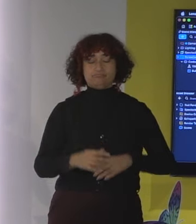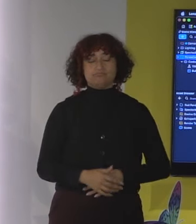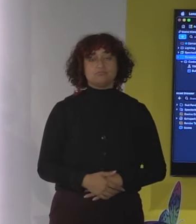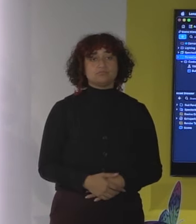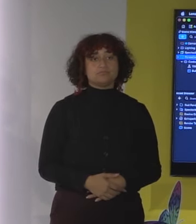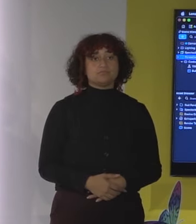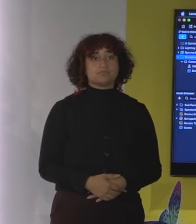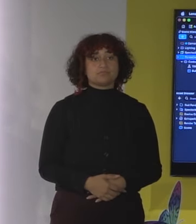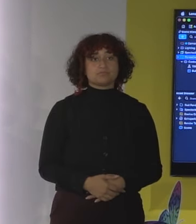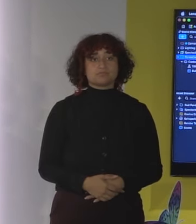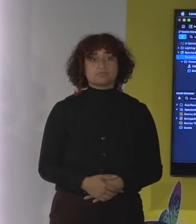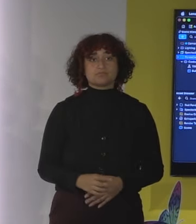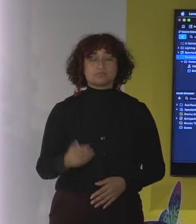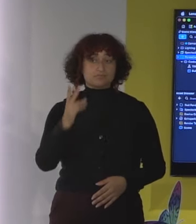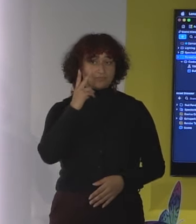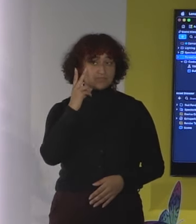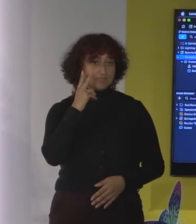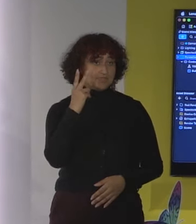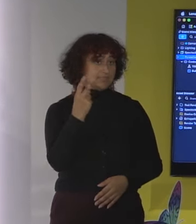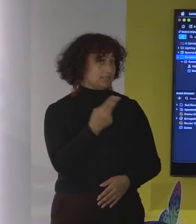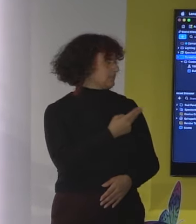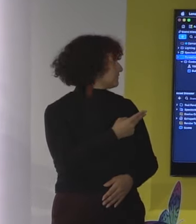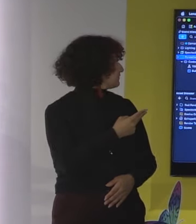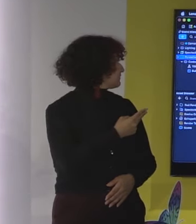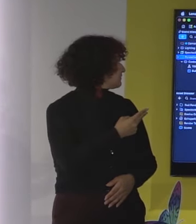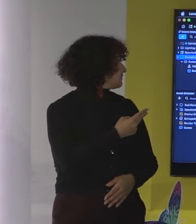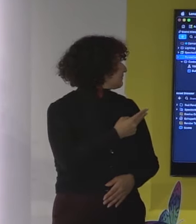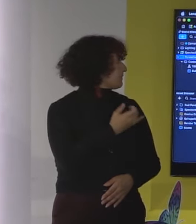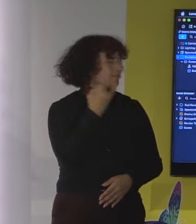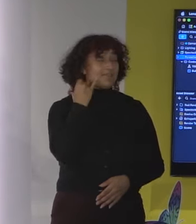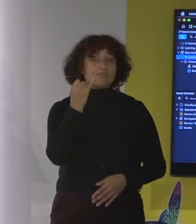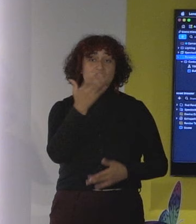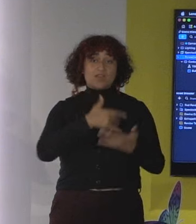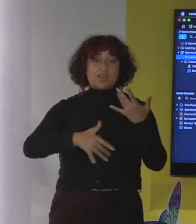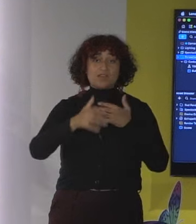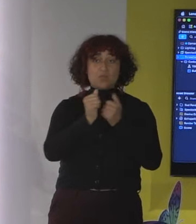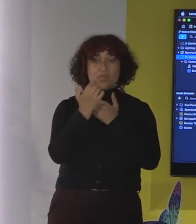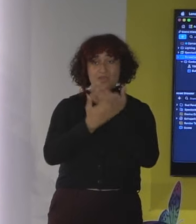Okay, so you'll see here that if they're interacting with their hands by pinching it